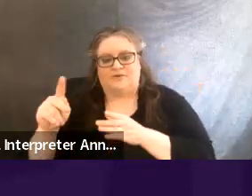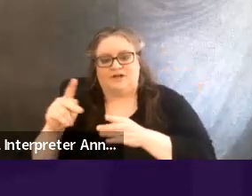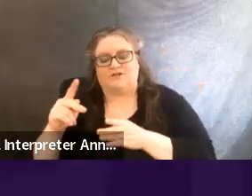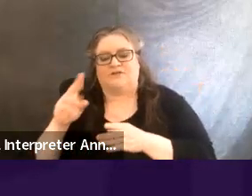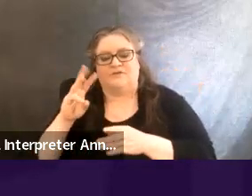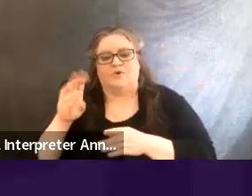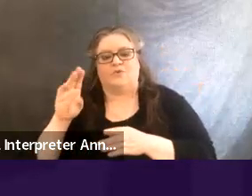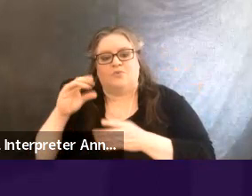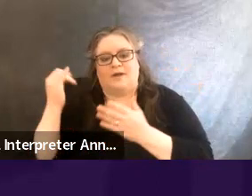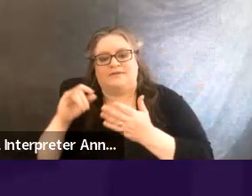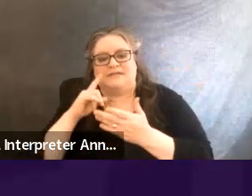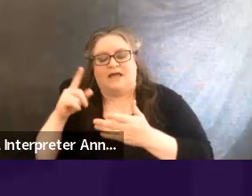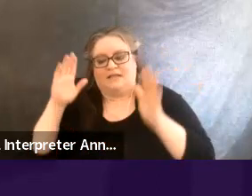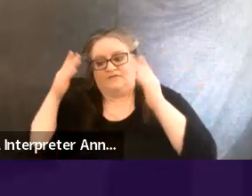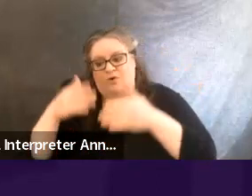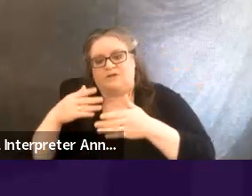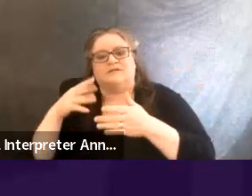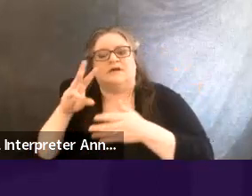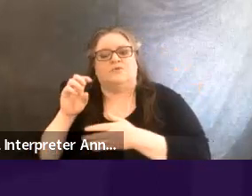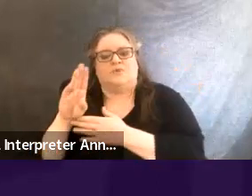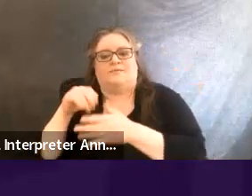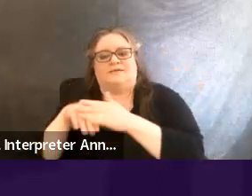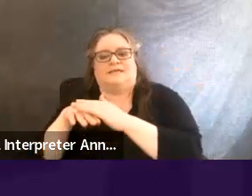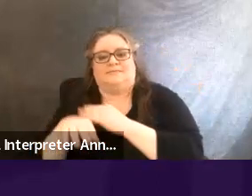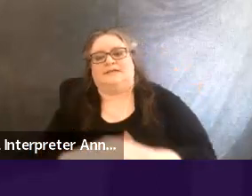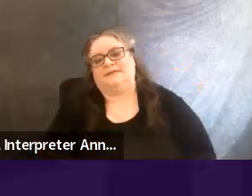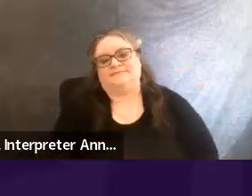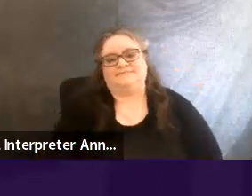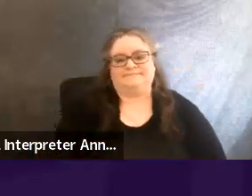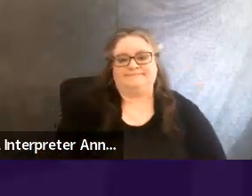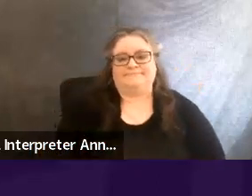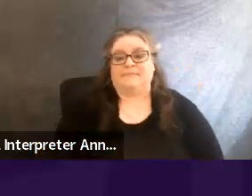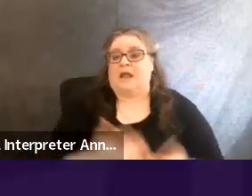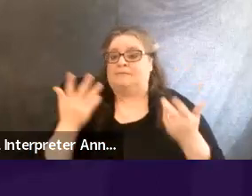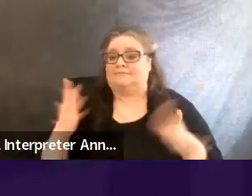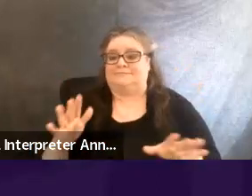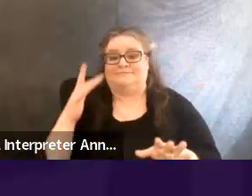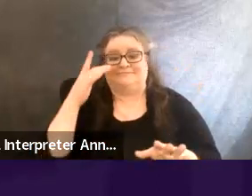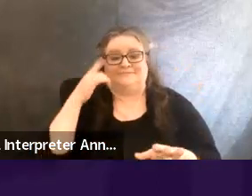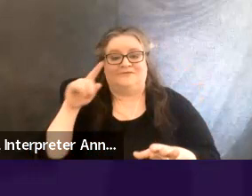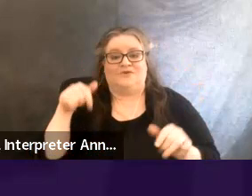that focus on web accessibility. And that's it for this session.